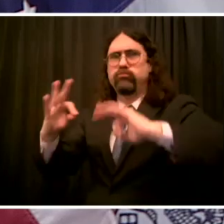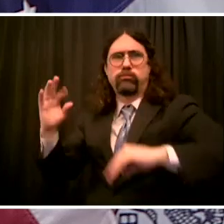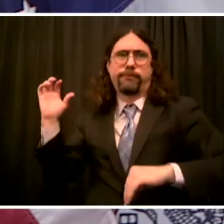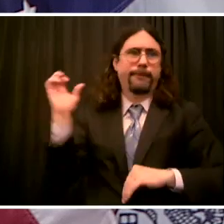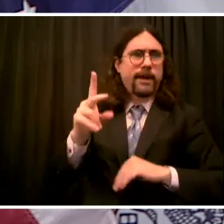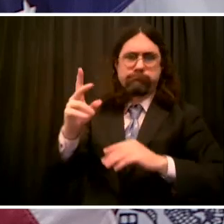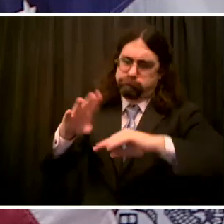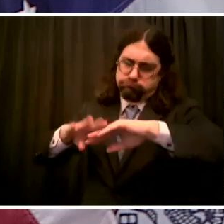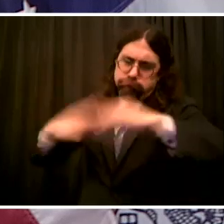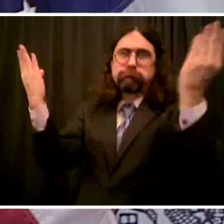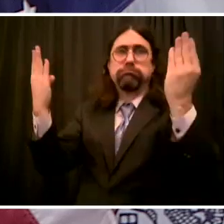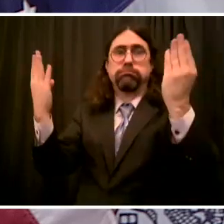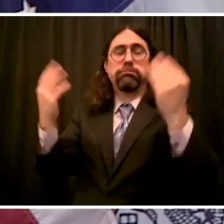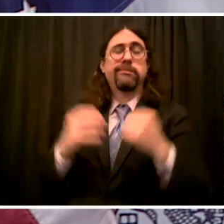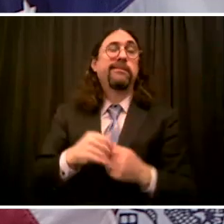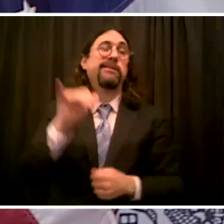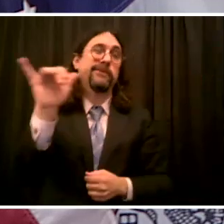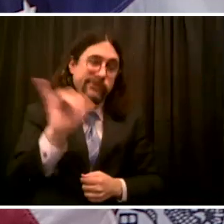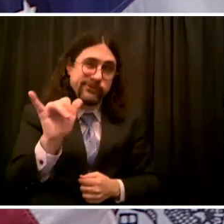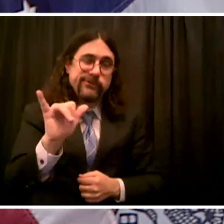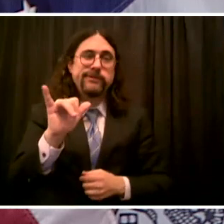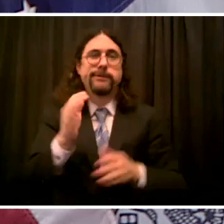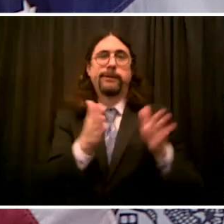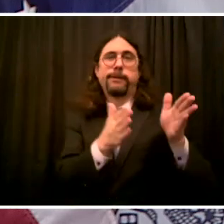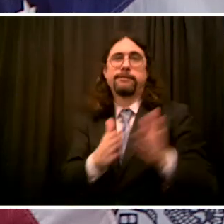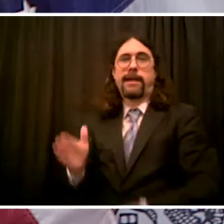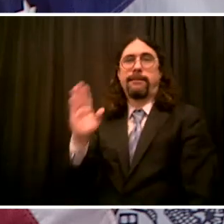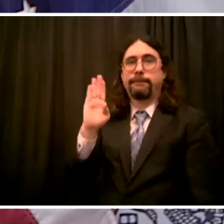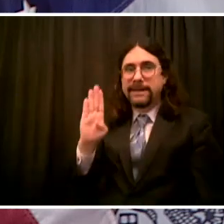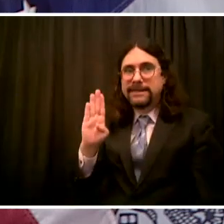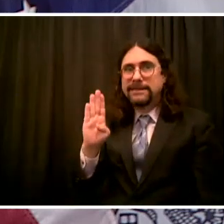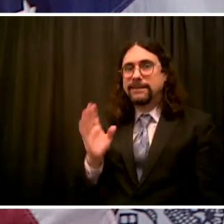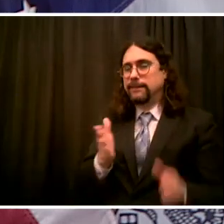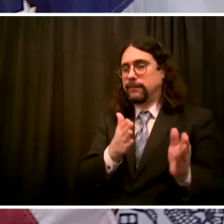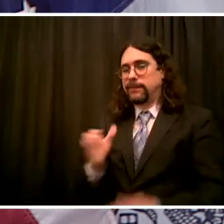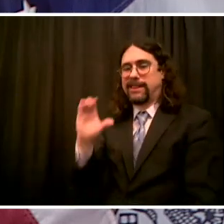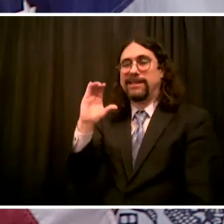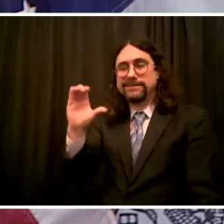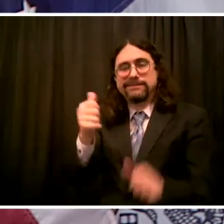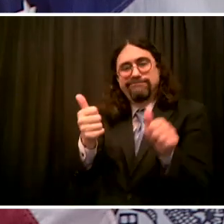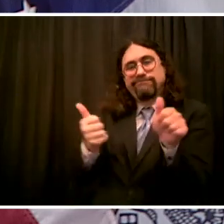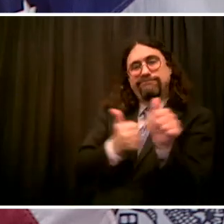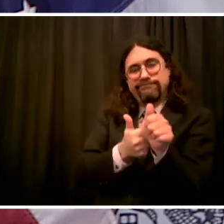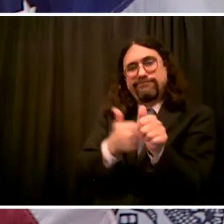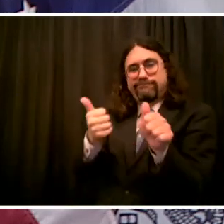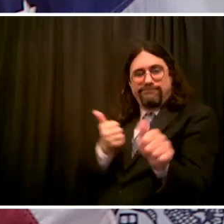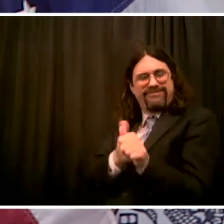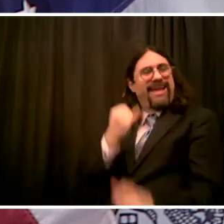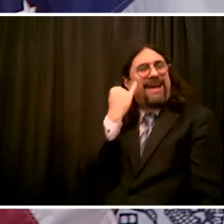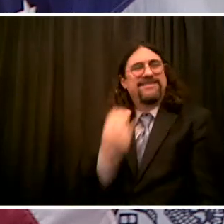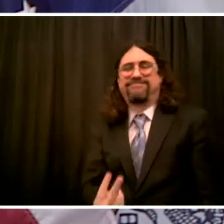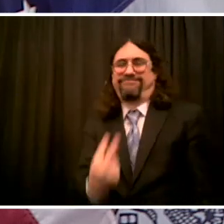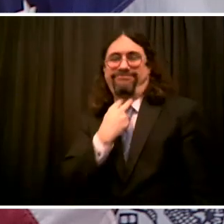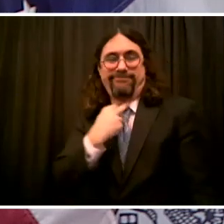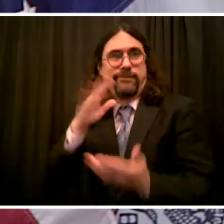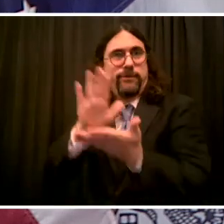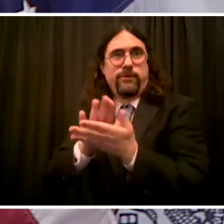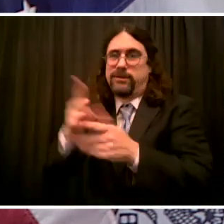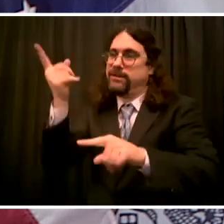PLANS, "B," "C,"